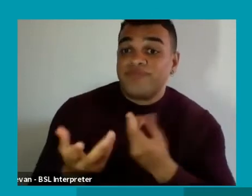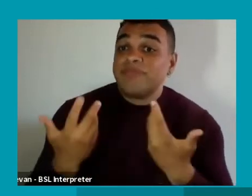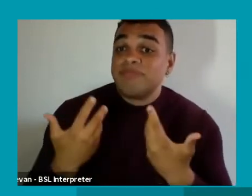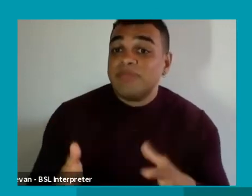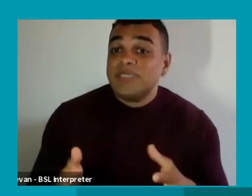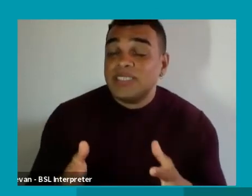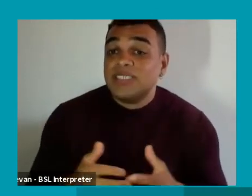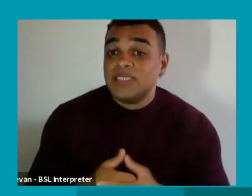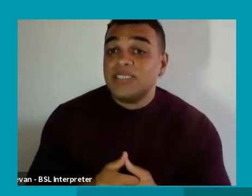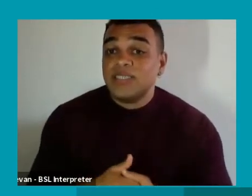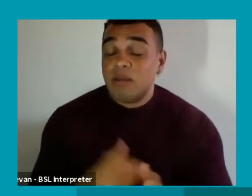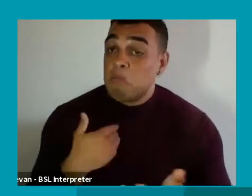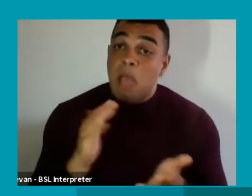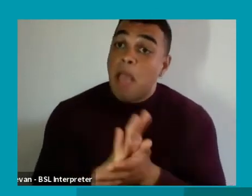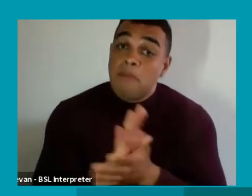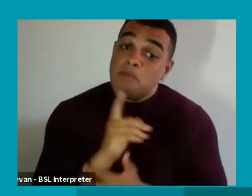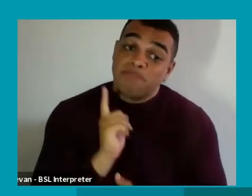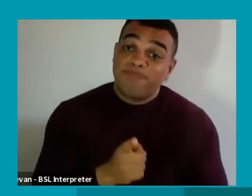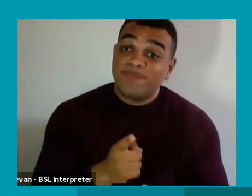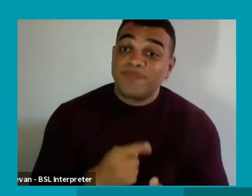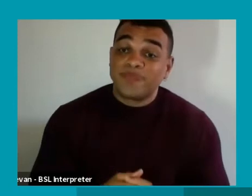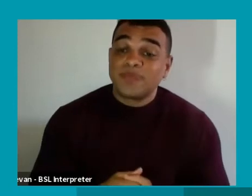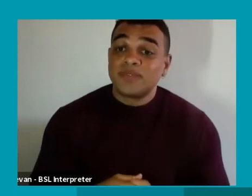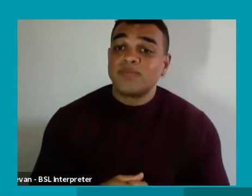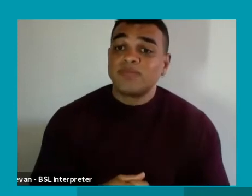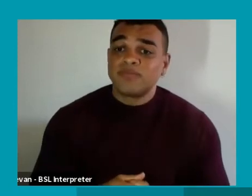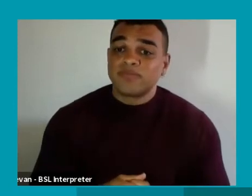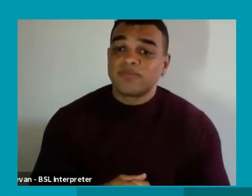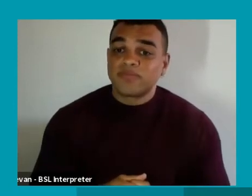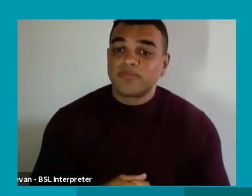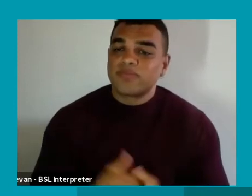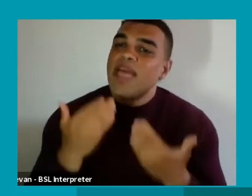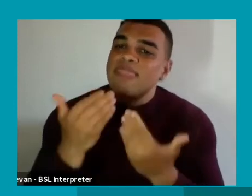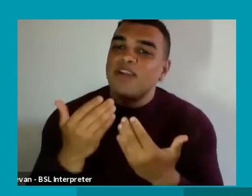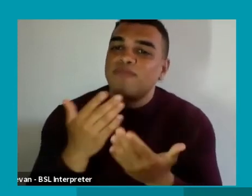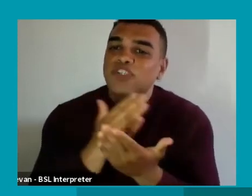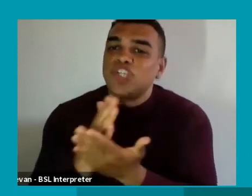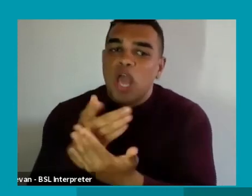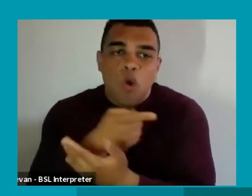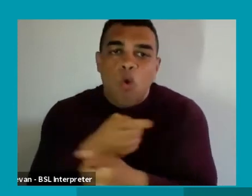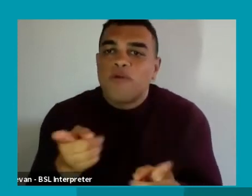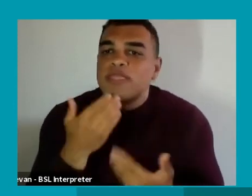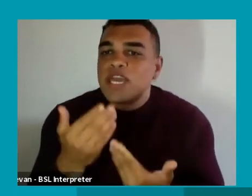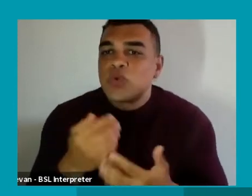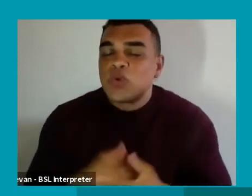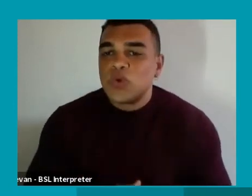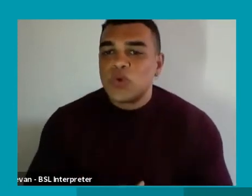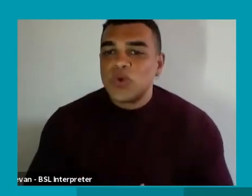and what happened in them. Fantastic thank you for sharing that. That was amazing. OK, so you know if you've learned